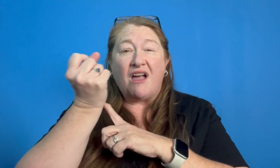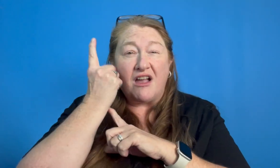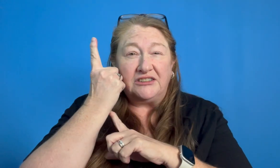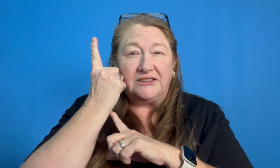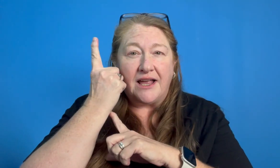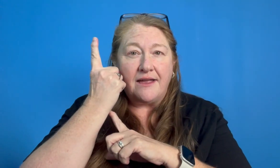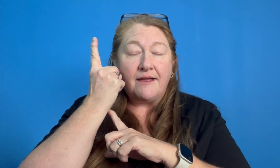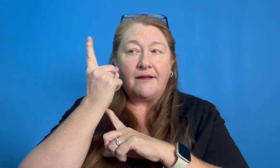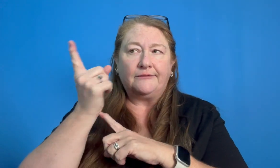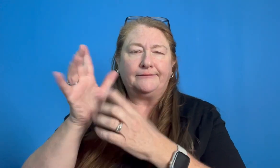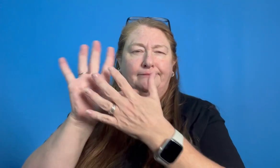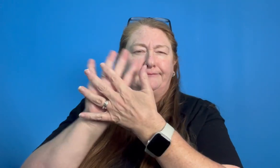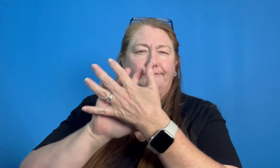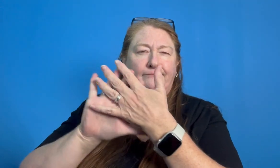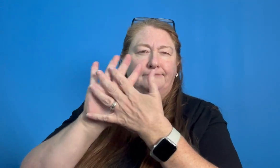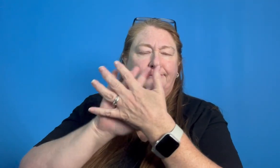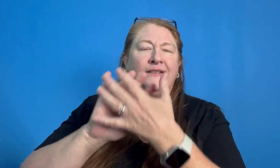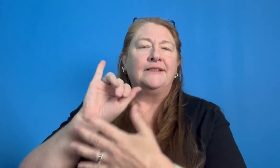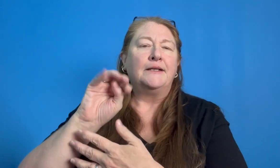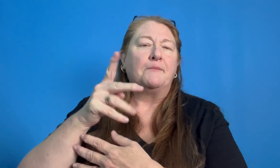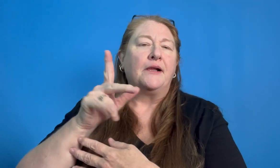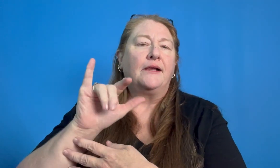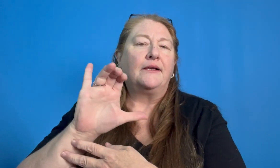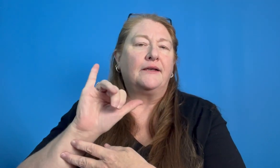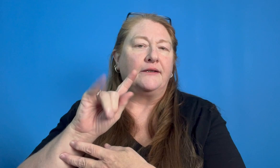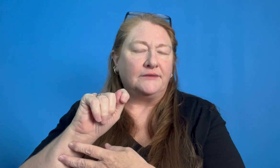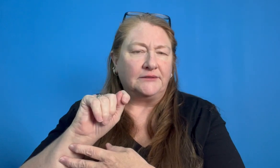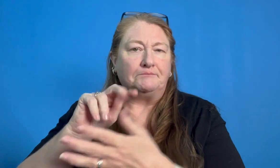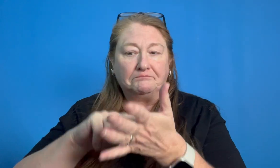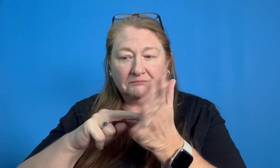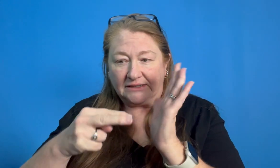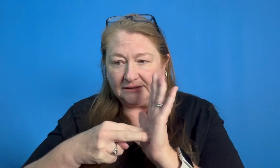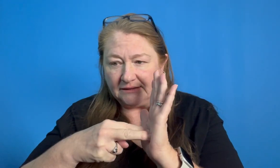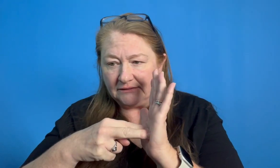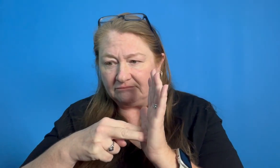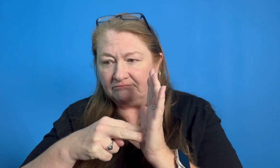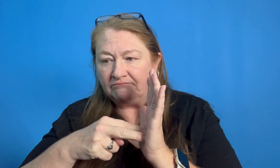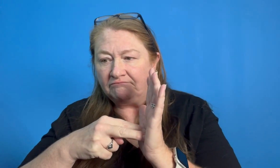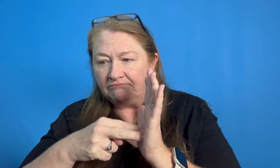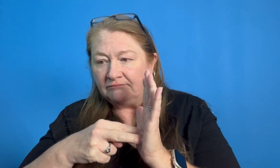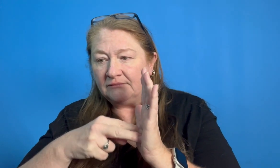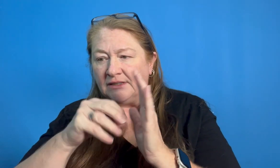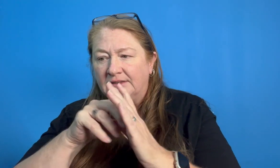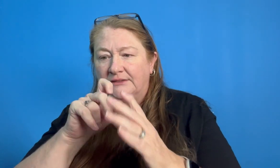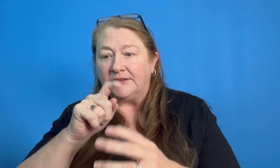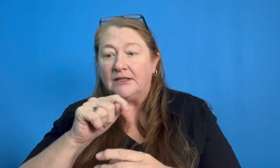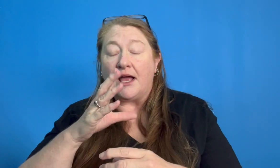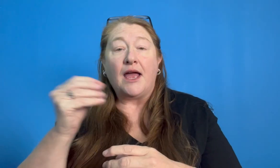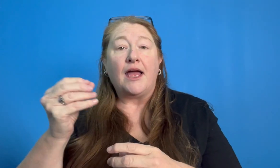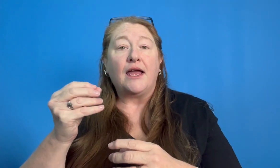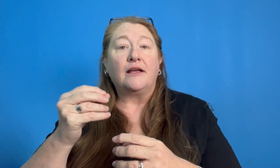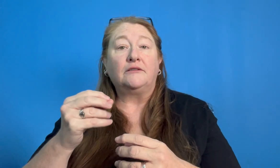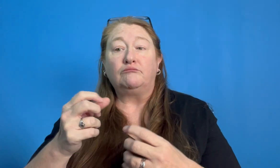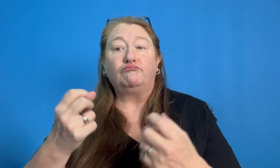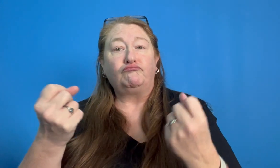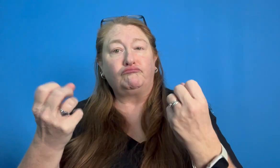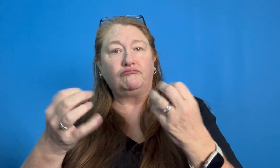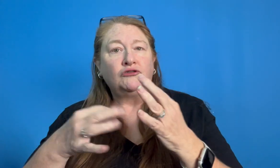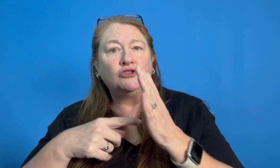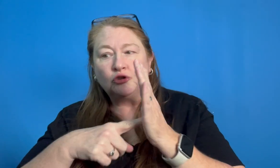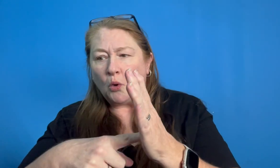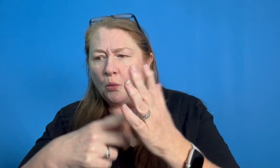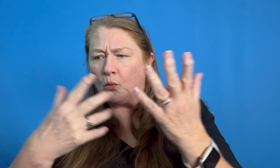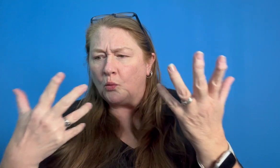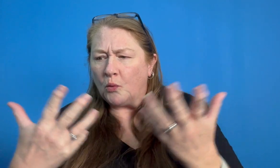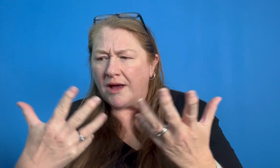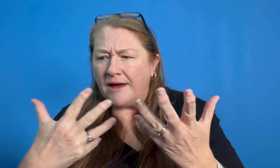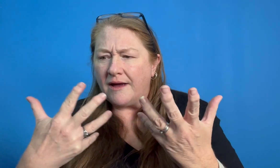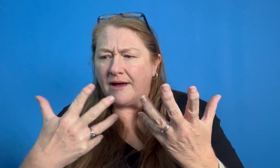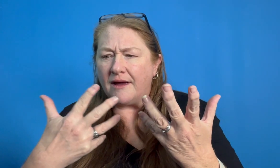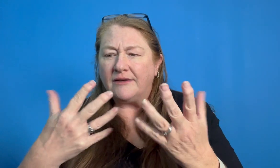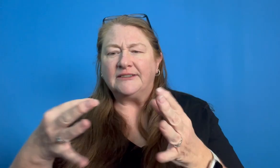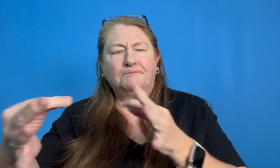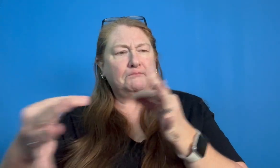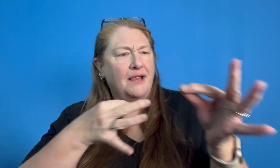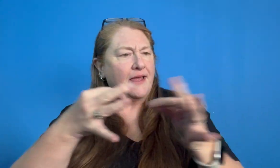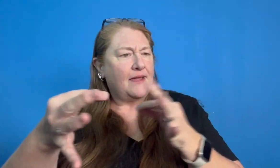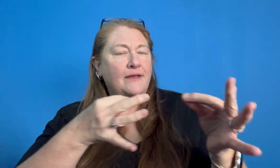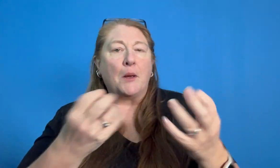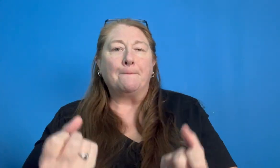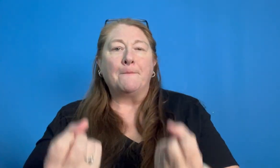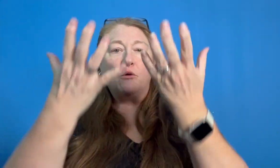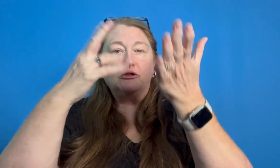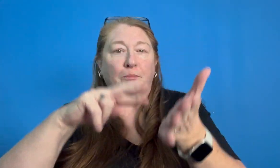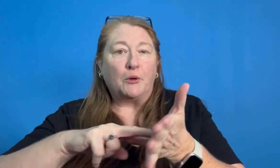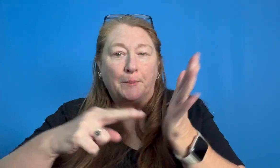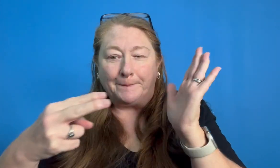of each language, to understand implicit meaning in text, and to explain the multiple